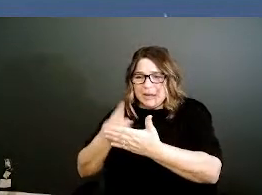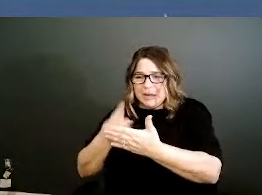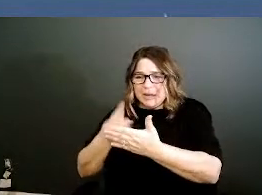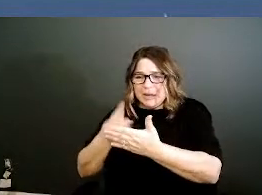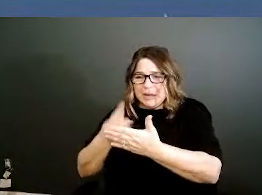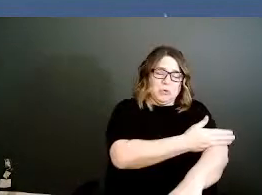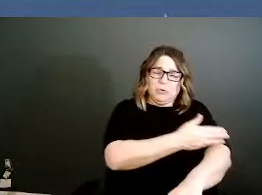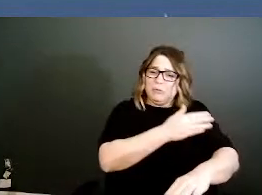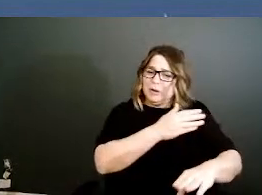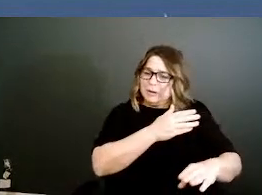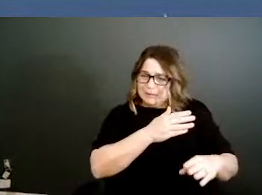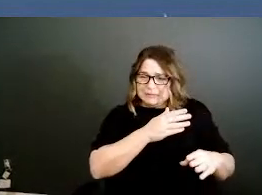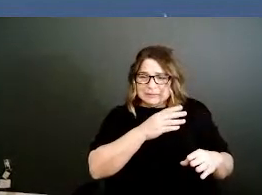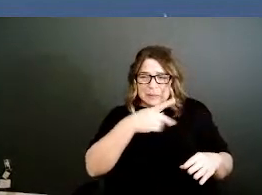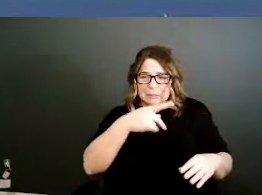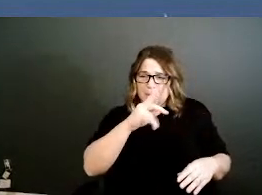AND INVESTING IN THINGS